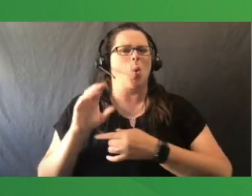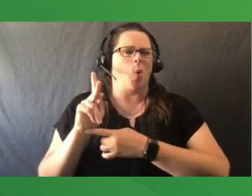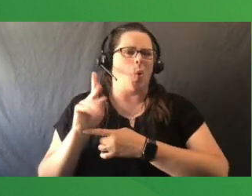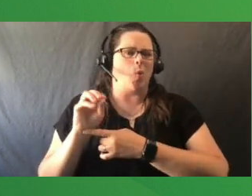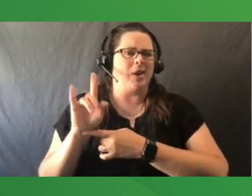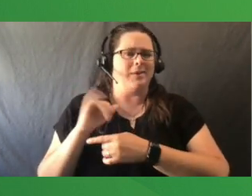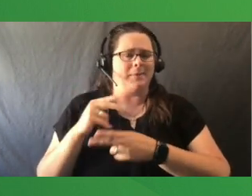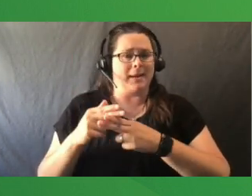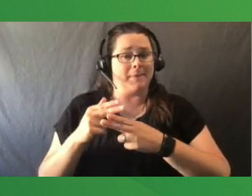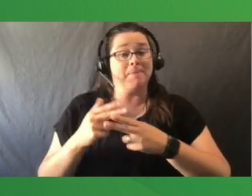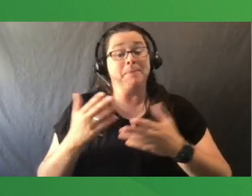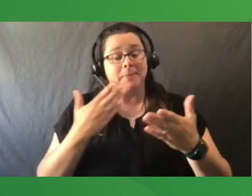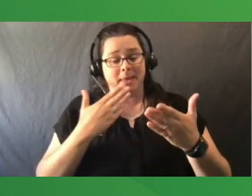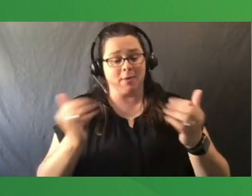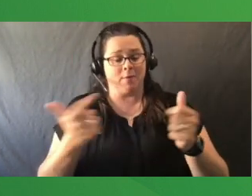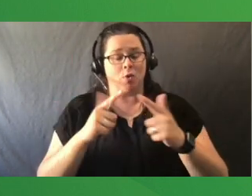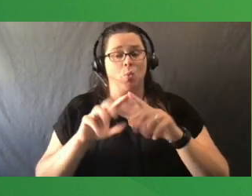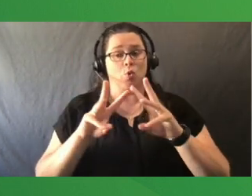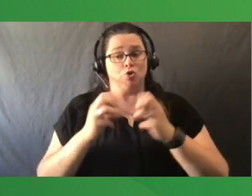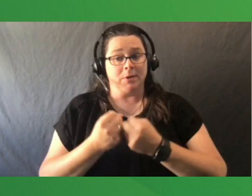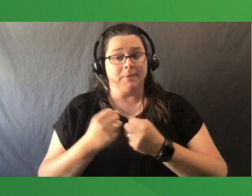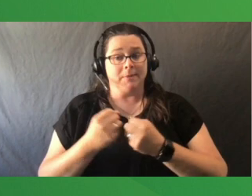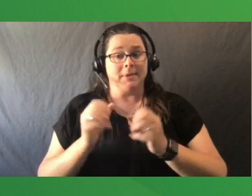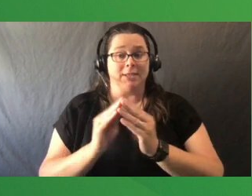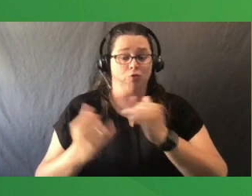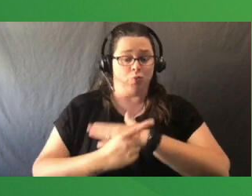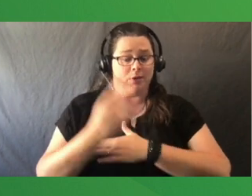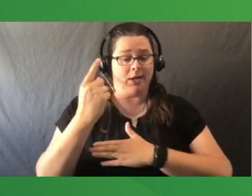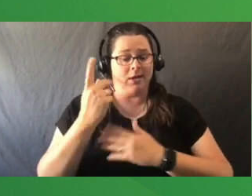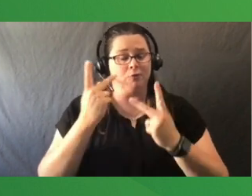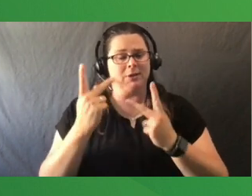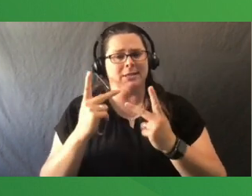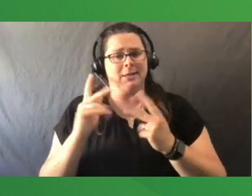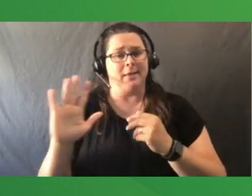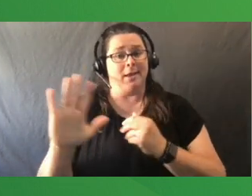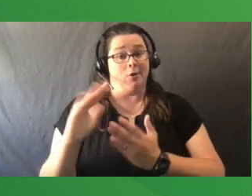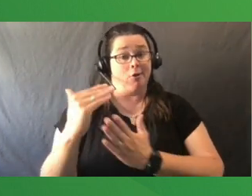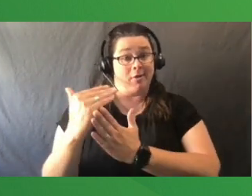So in the workshop, in the session today, you'll see how their lessons are presenting